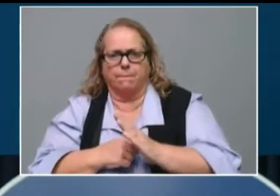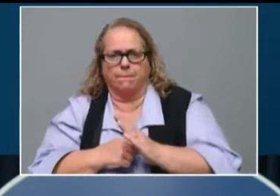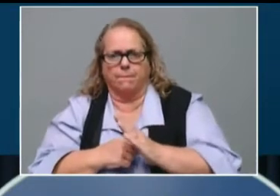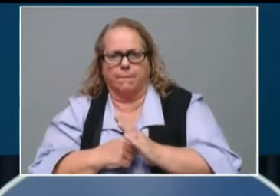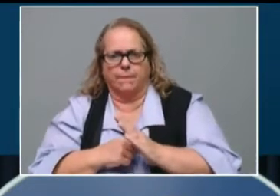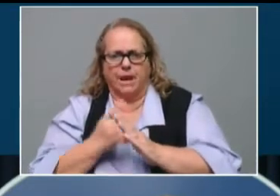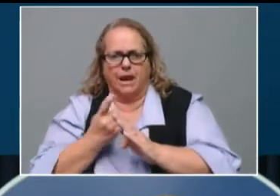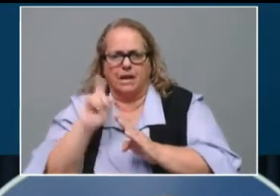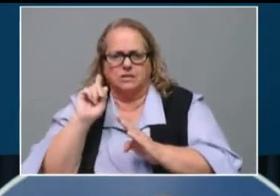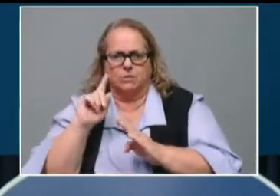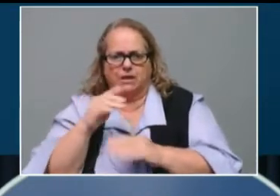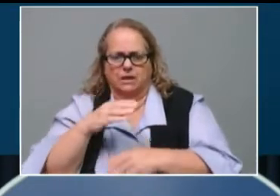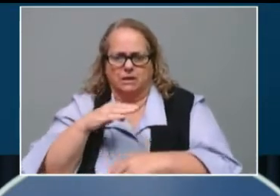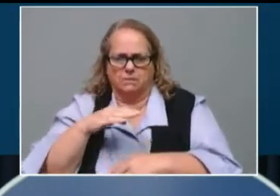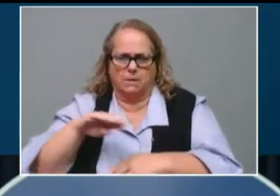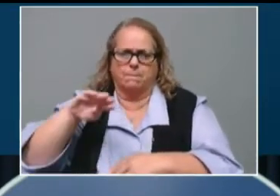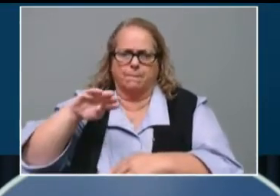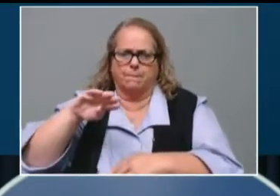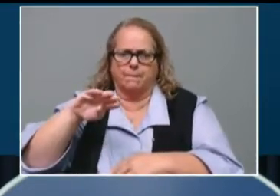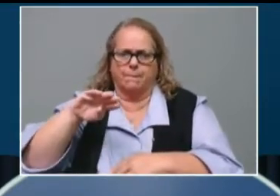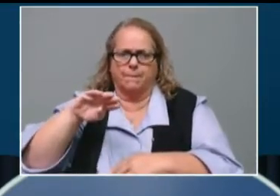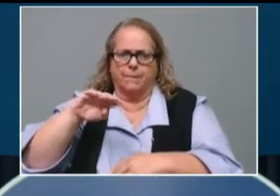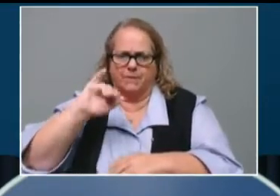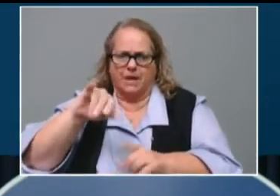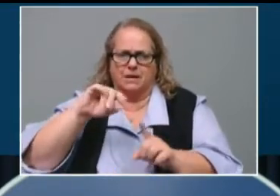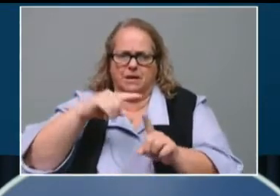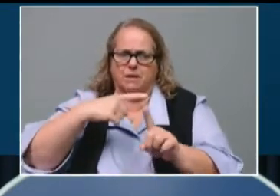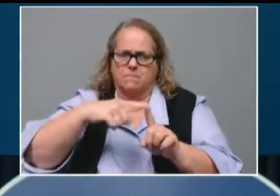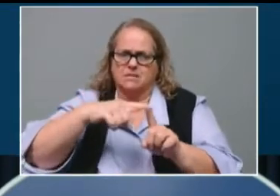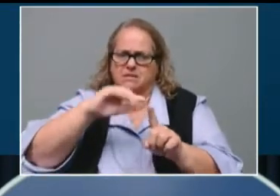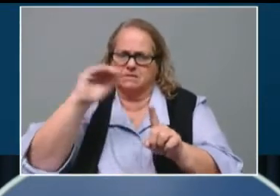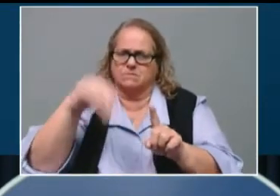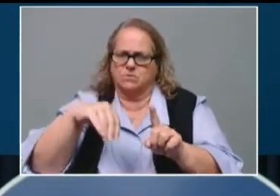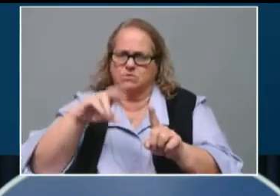before. So I don't know if I ought to say there ought to be a wake up call